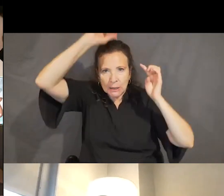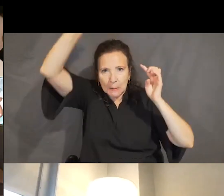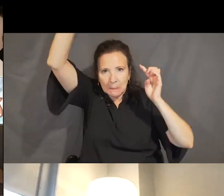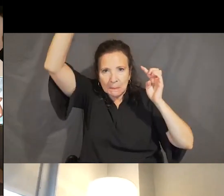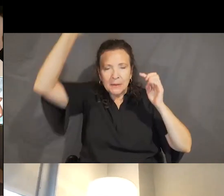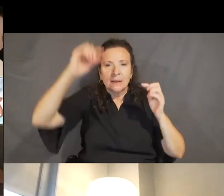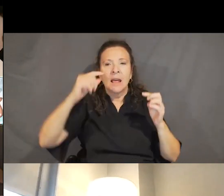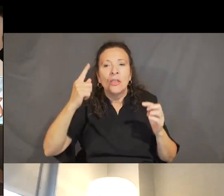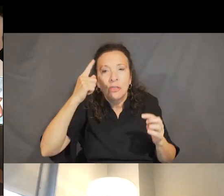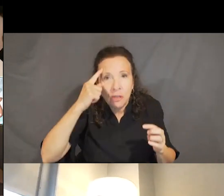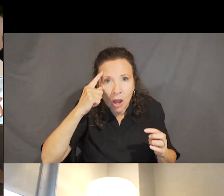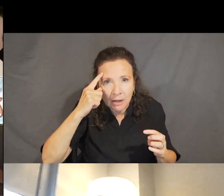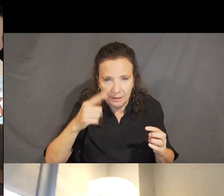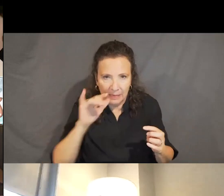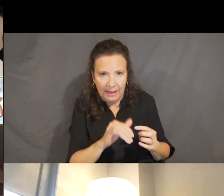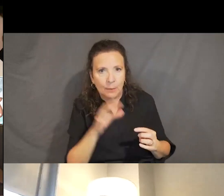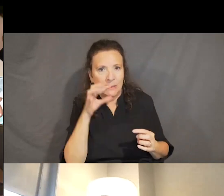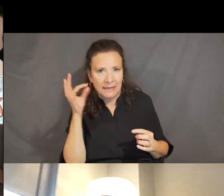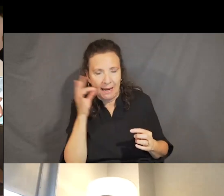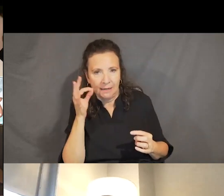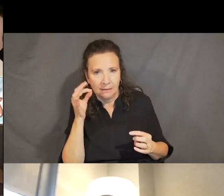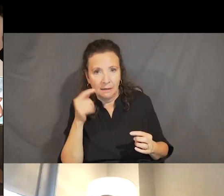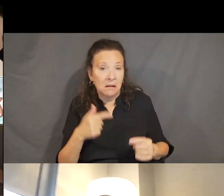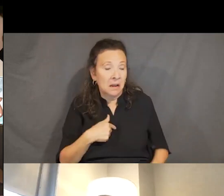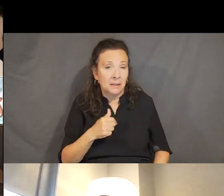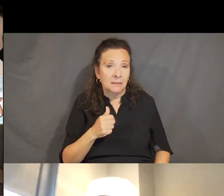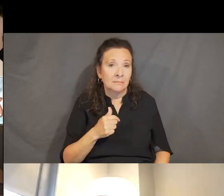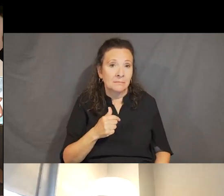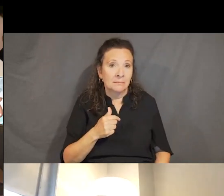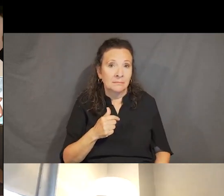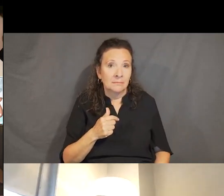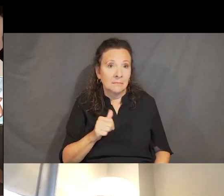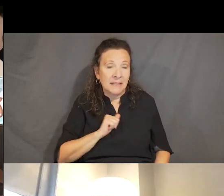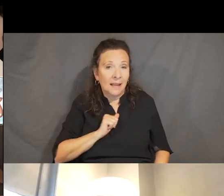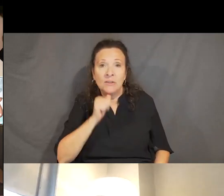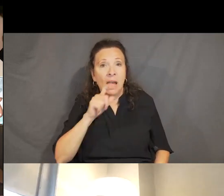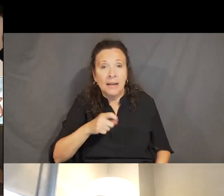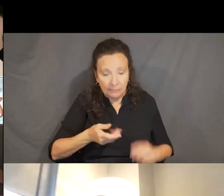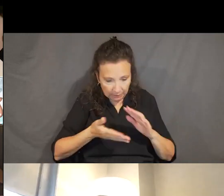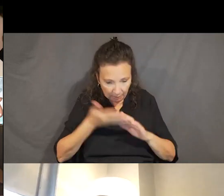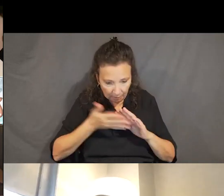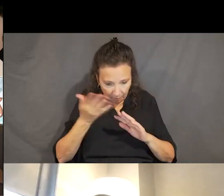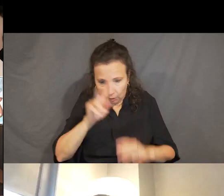me scrolling through that myself. I find this really useful. And in these little pictures,